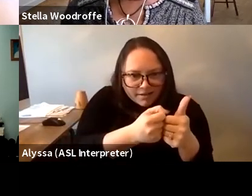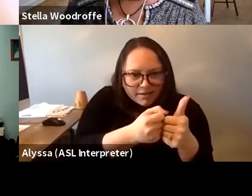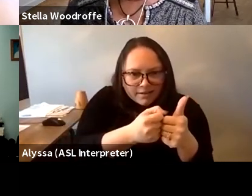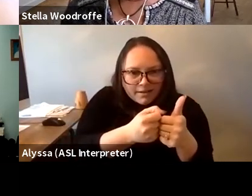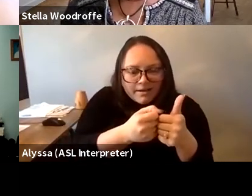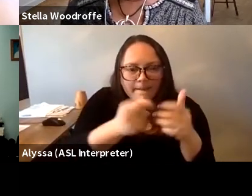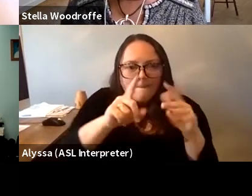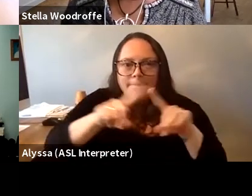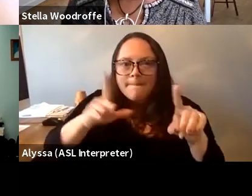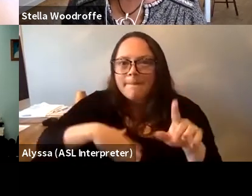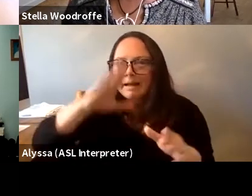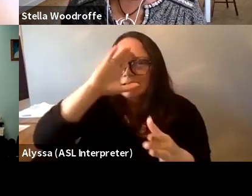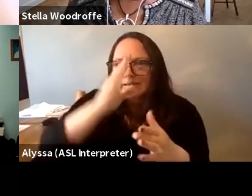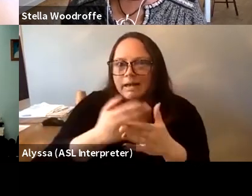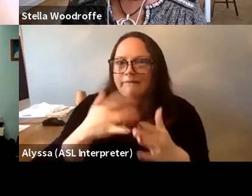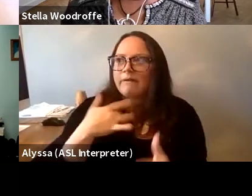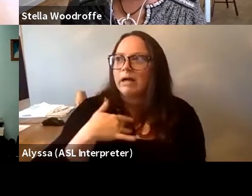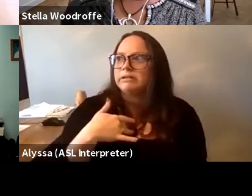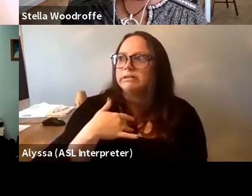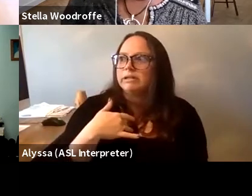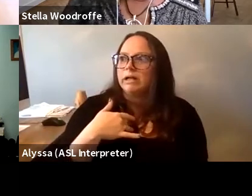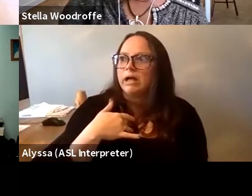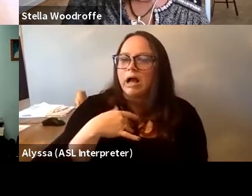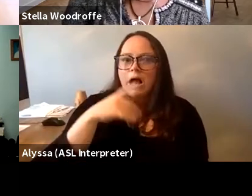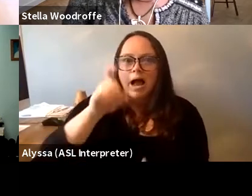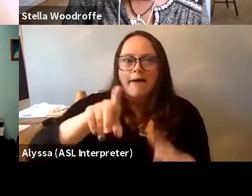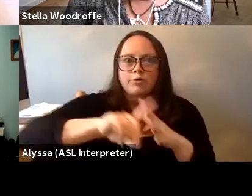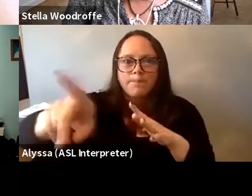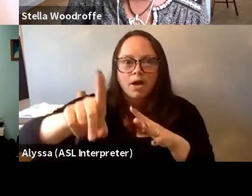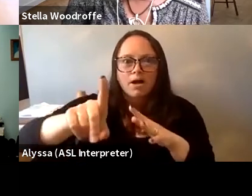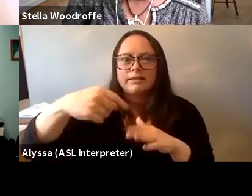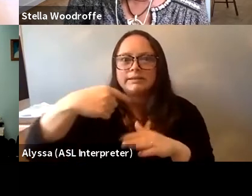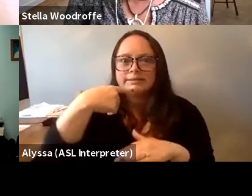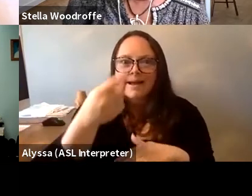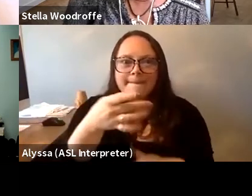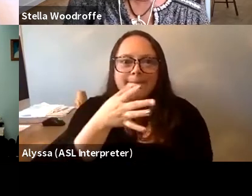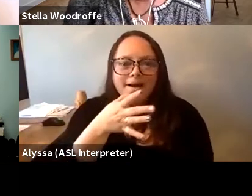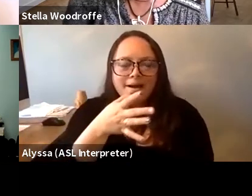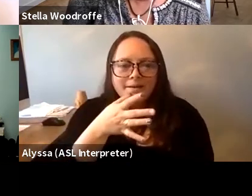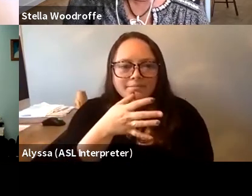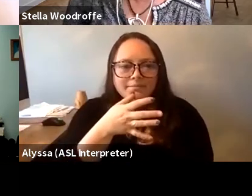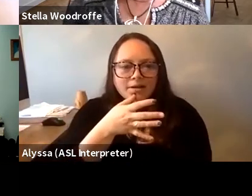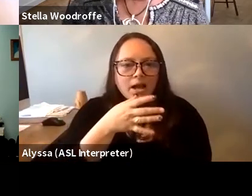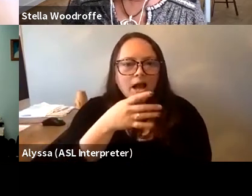about it. I had to race him back to the accident scene. Go go go. Right?